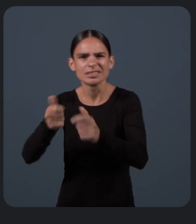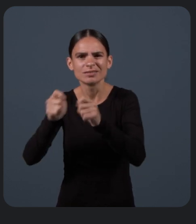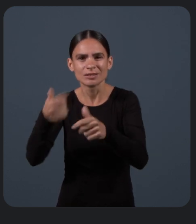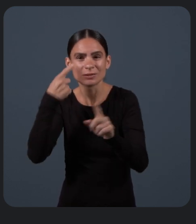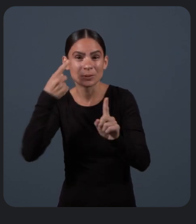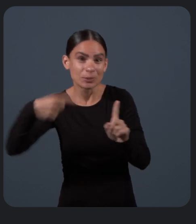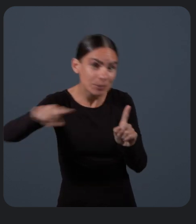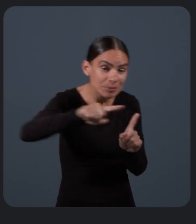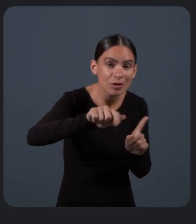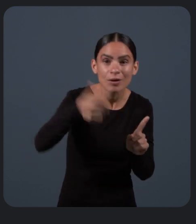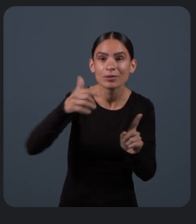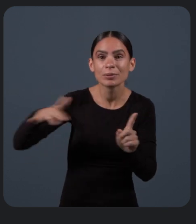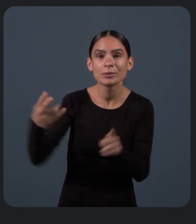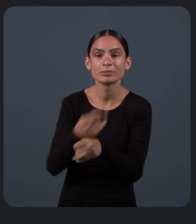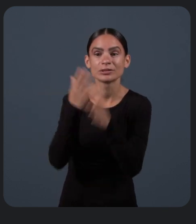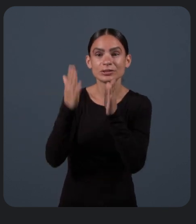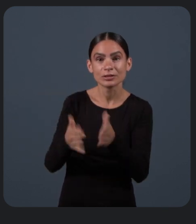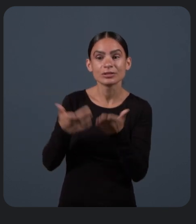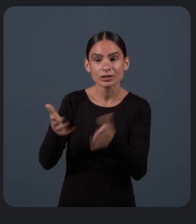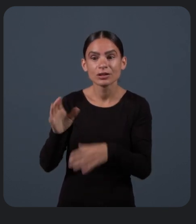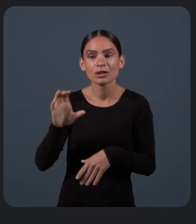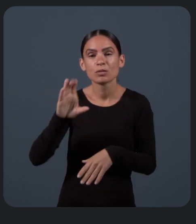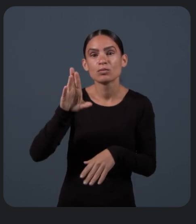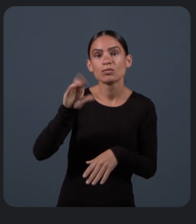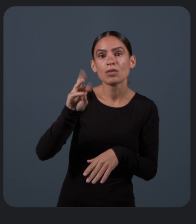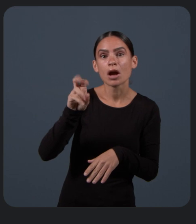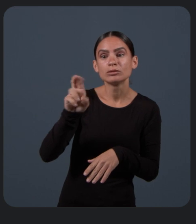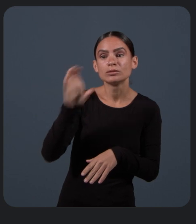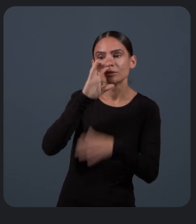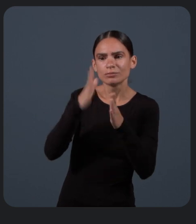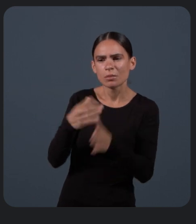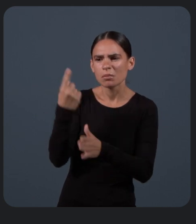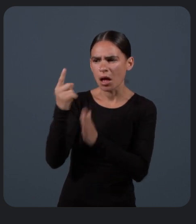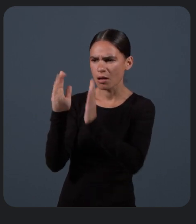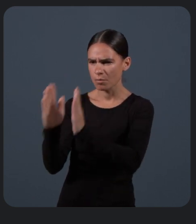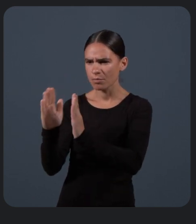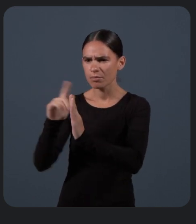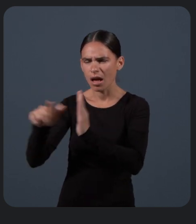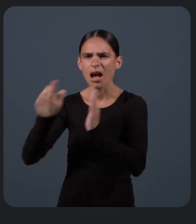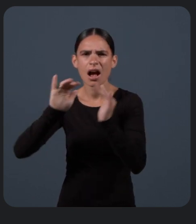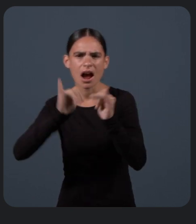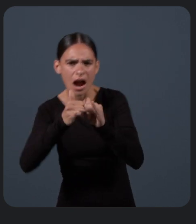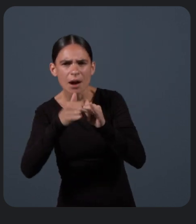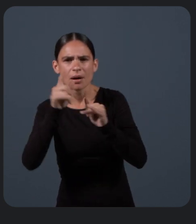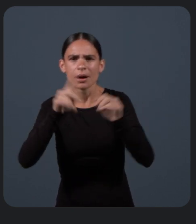But the browser's really just part of the story because the way a website's built has at least as big an impact on speed.